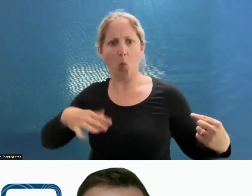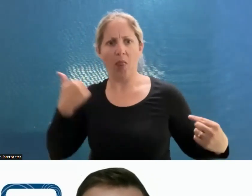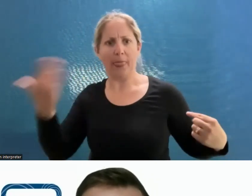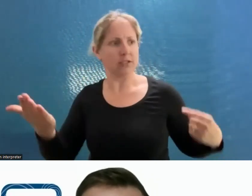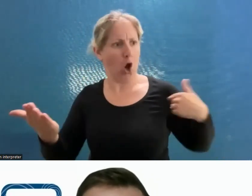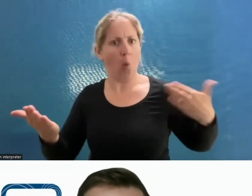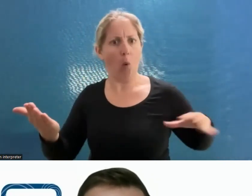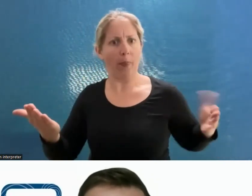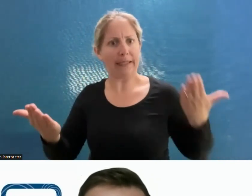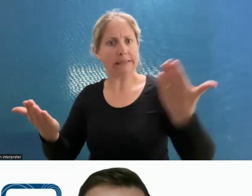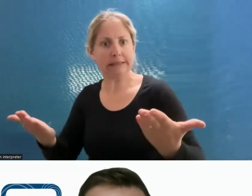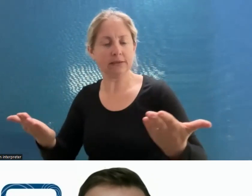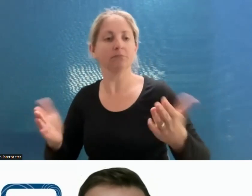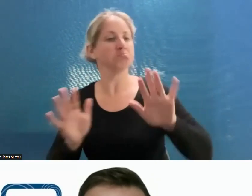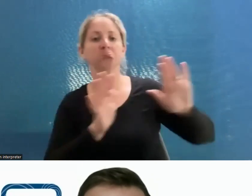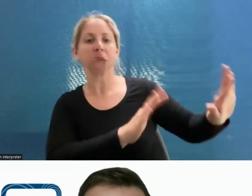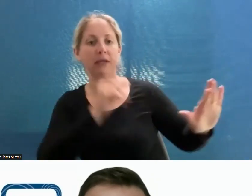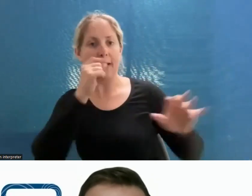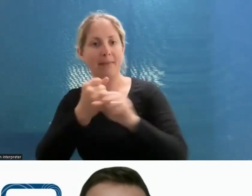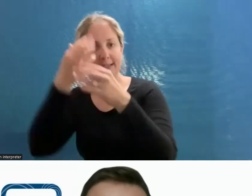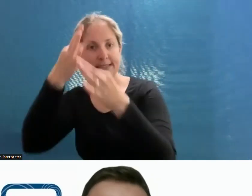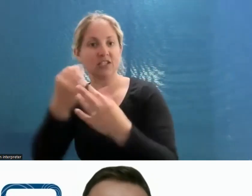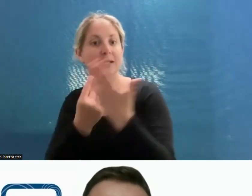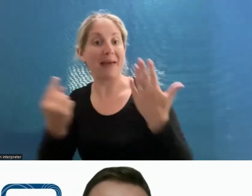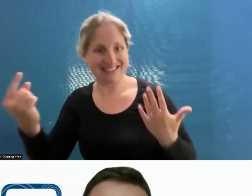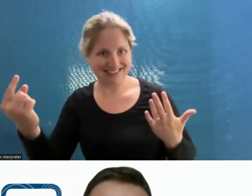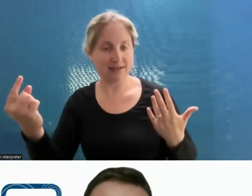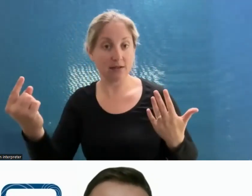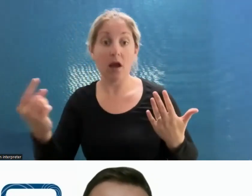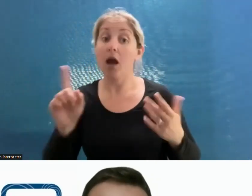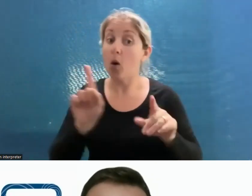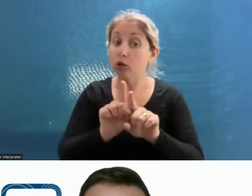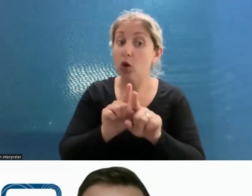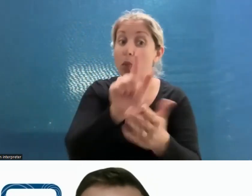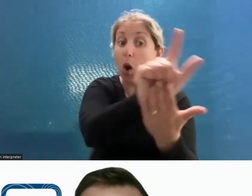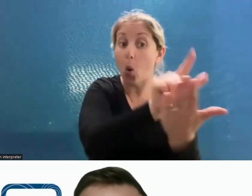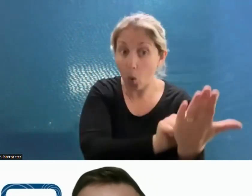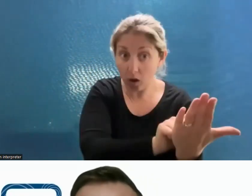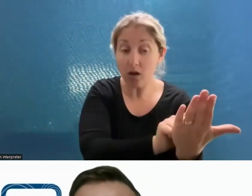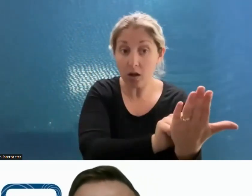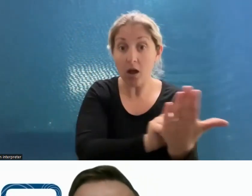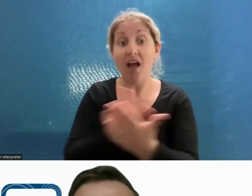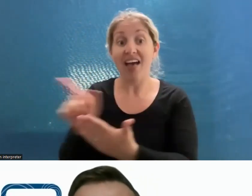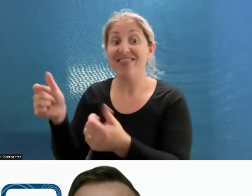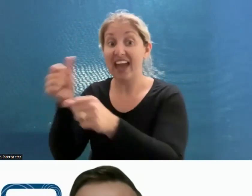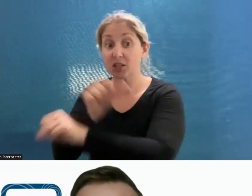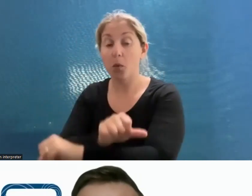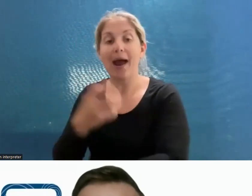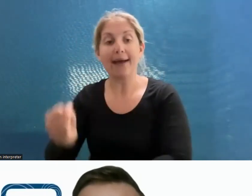Similarly, in terms of the law and other supports, the expert has the power to reach whatever